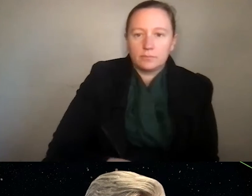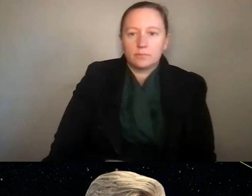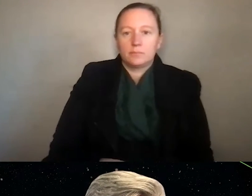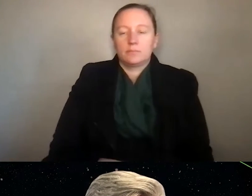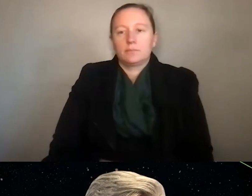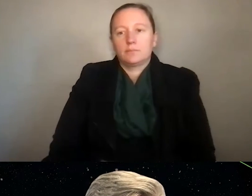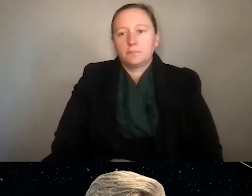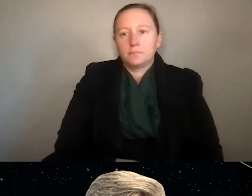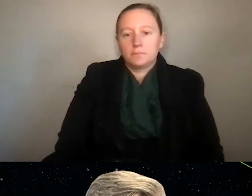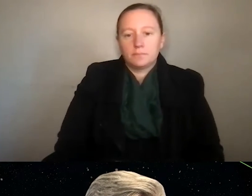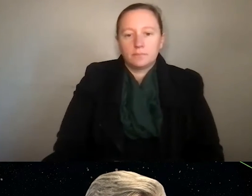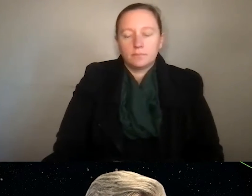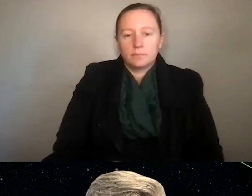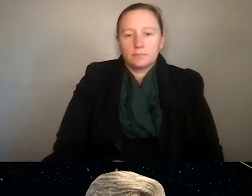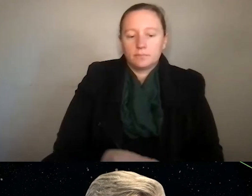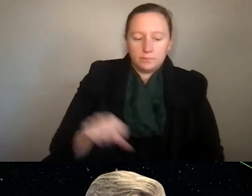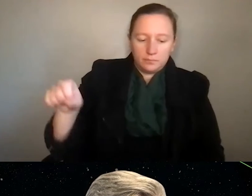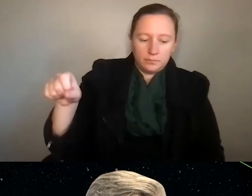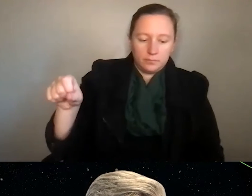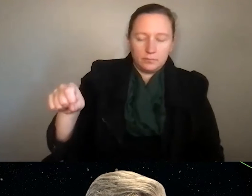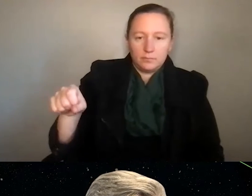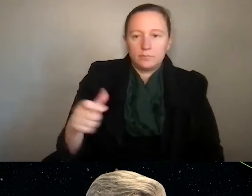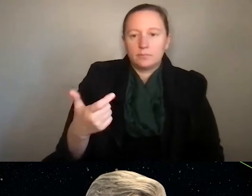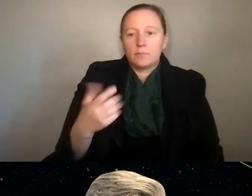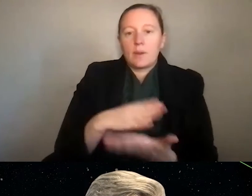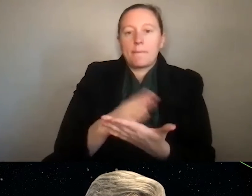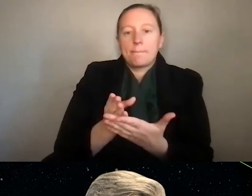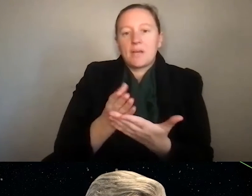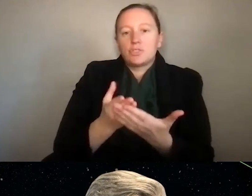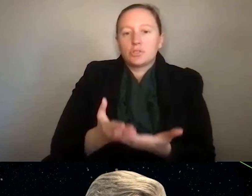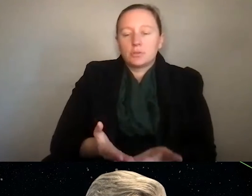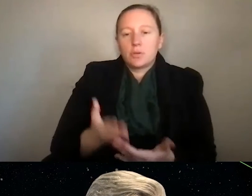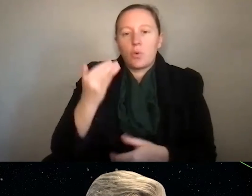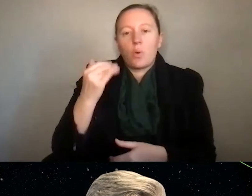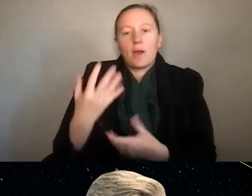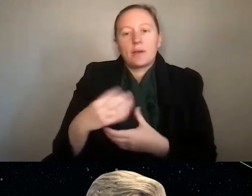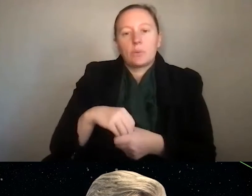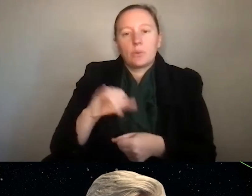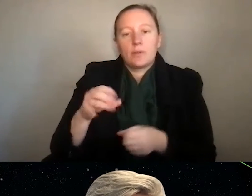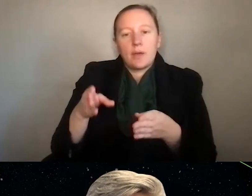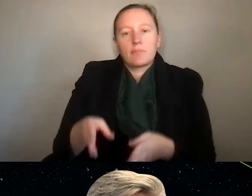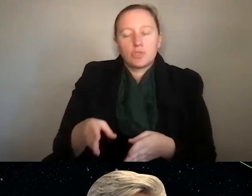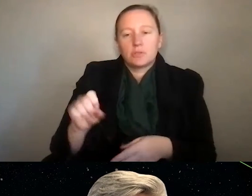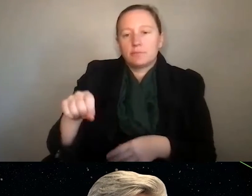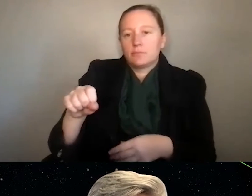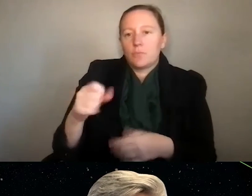Elsa Gonzalez: Yes, you can. I mean, the budget justification, you will include why you are including that particular person and what he's bringing to